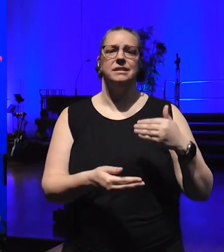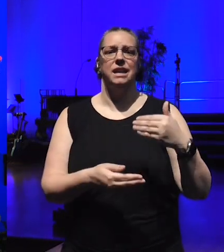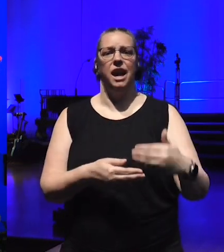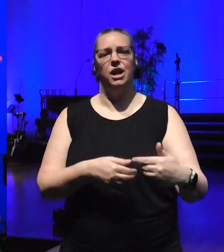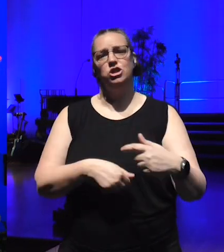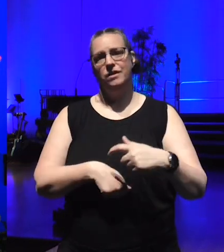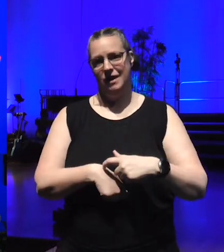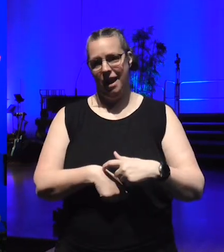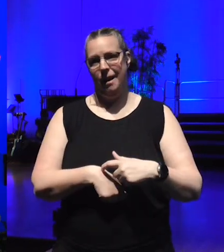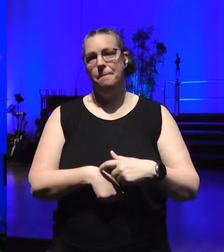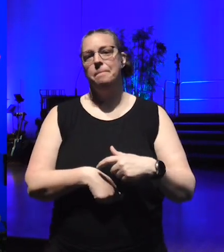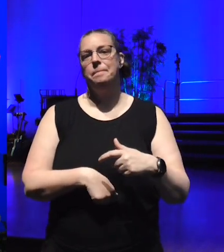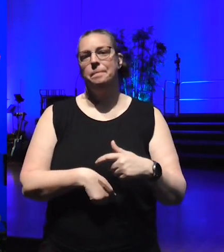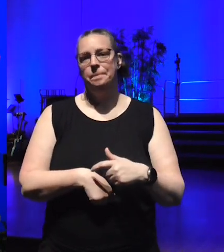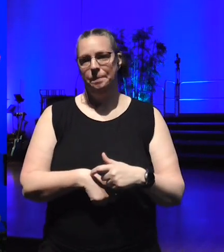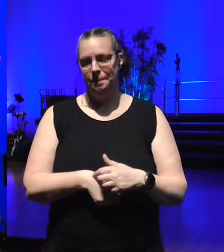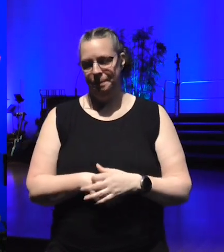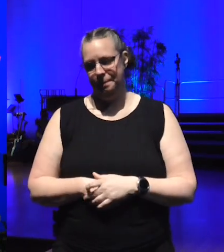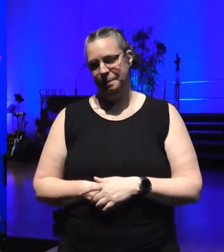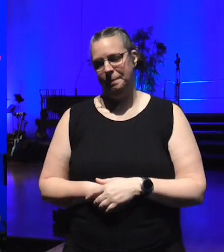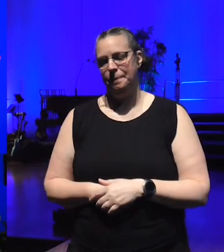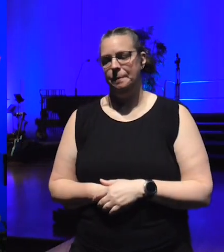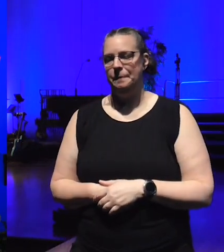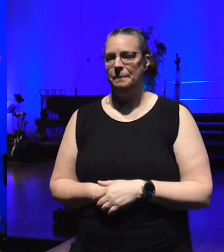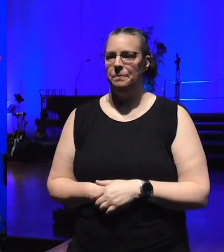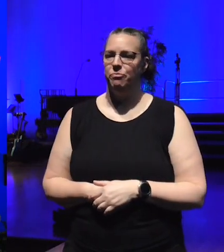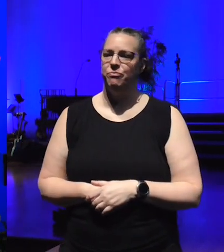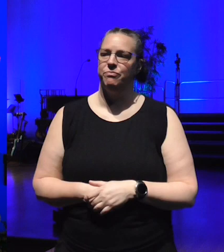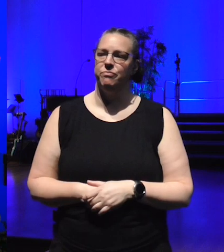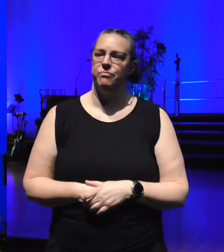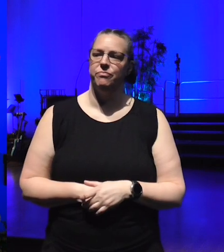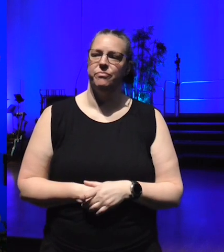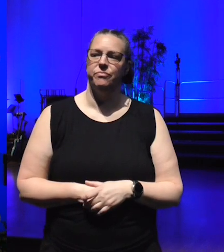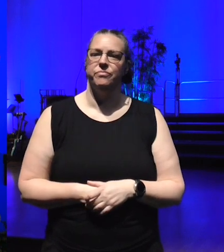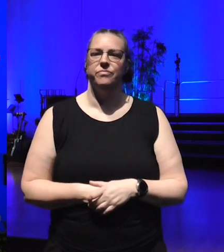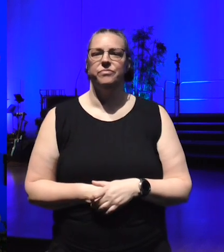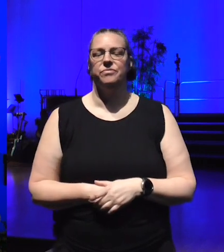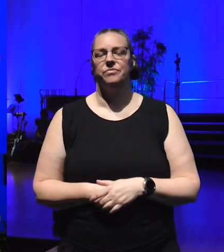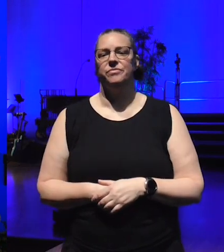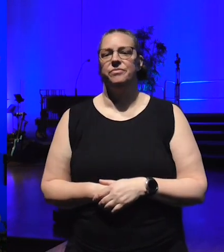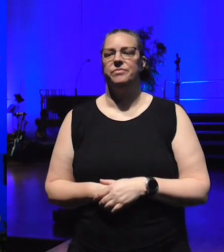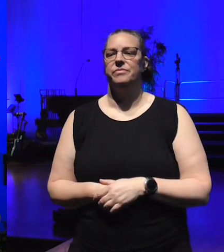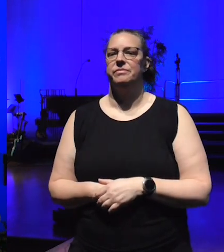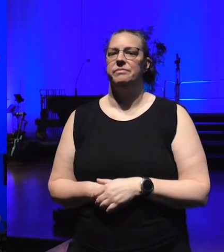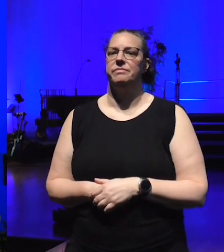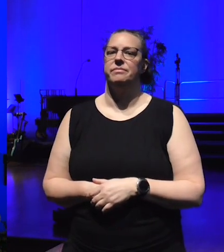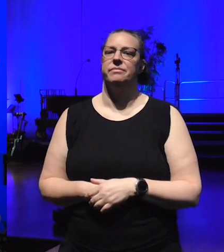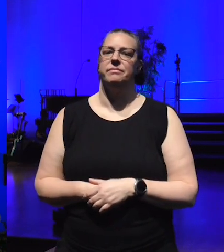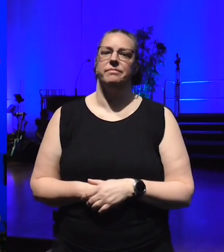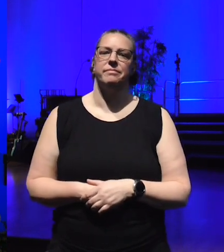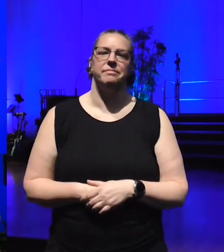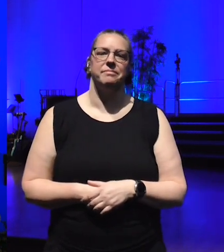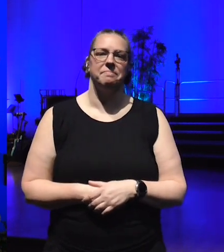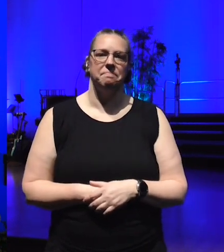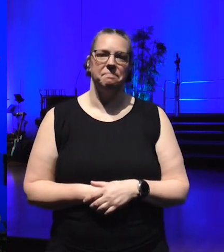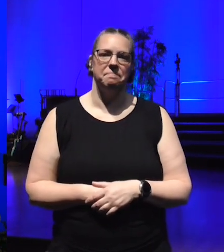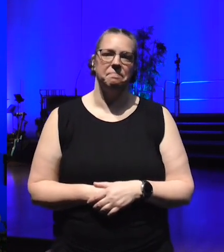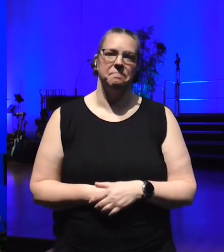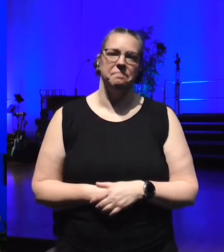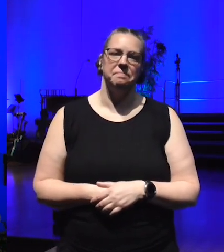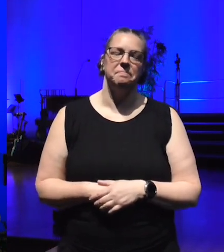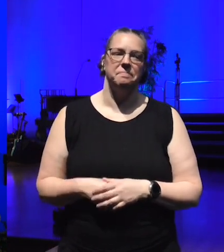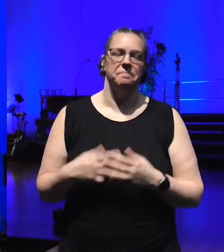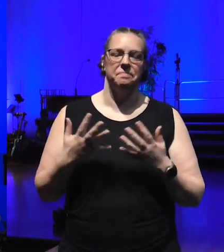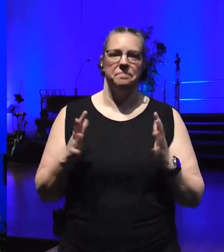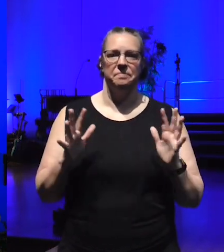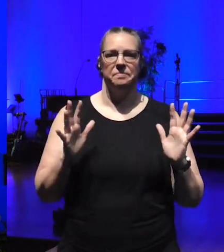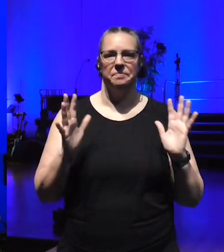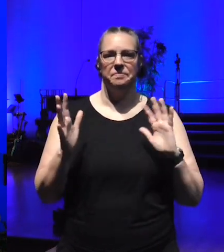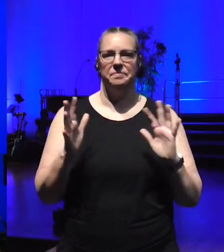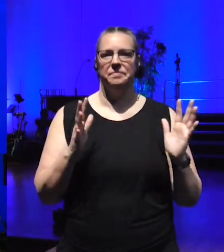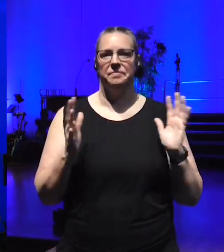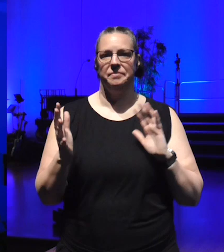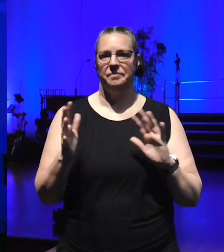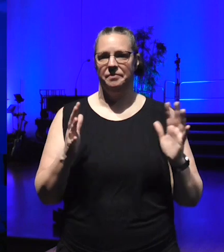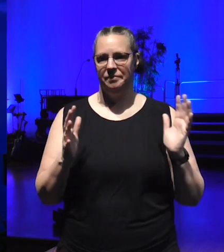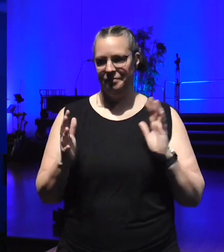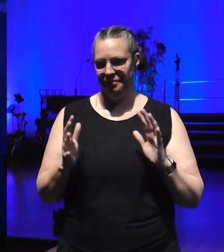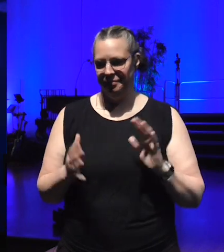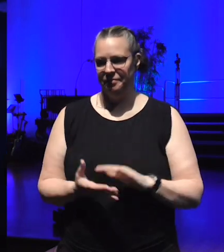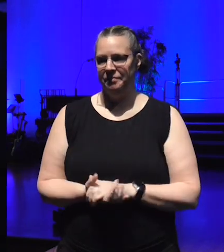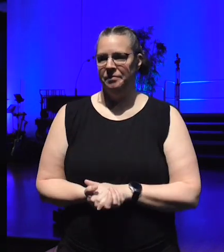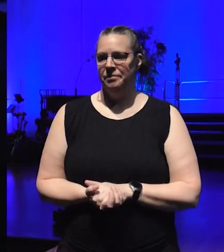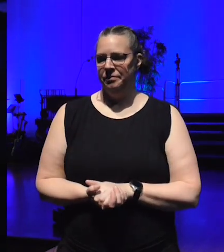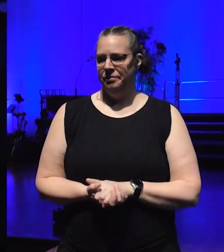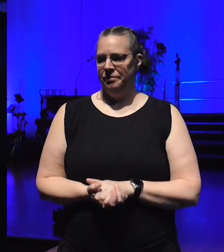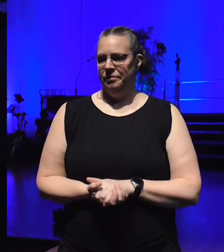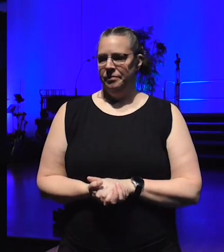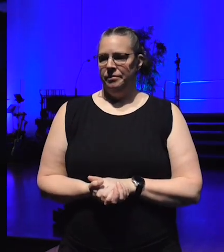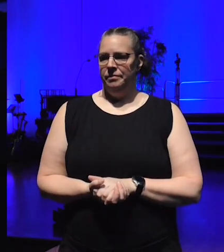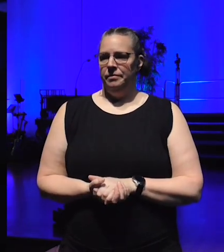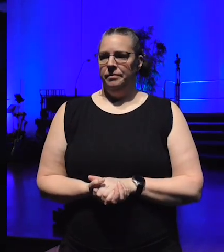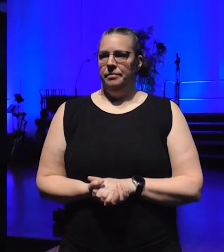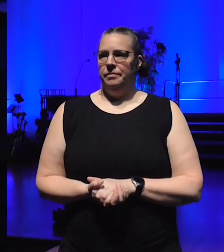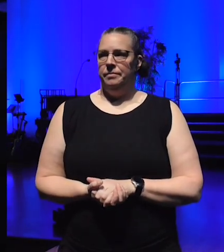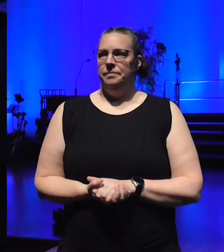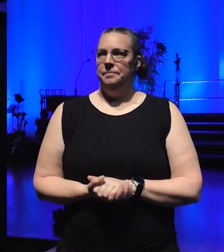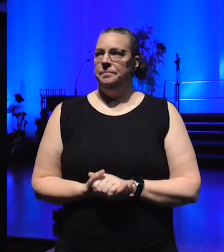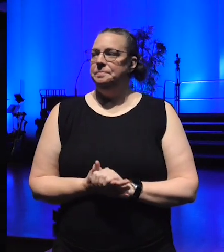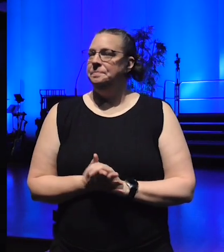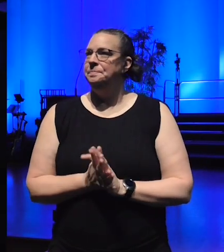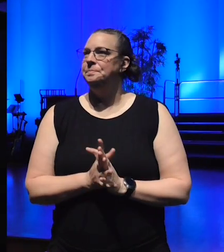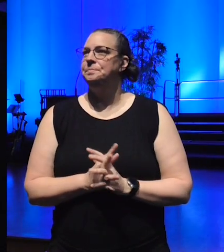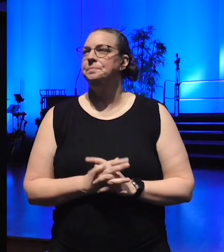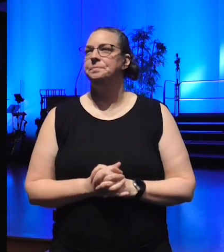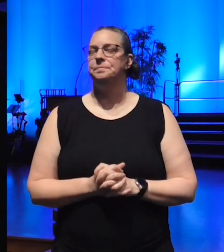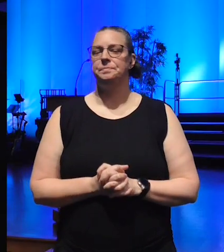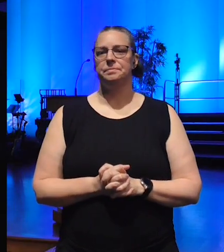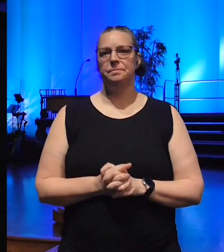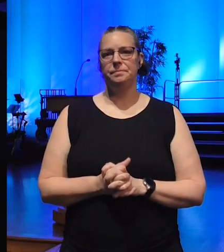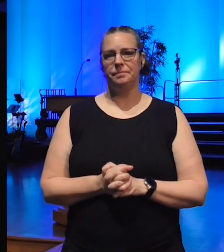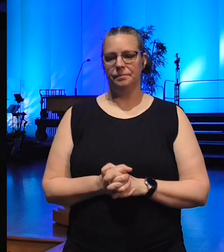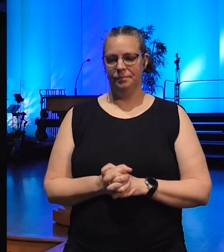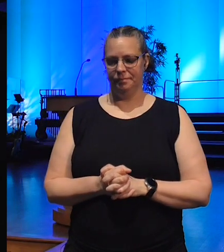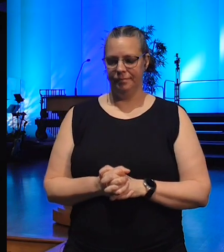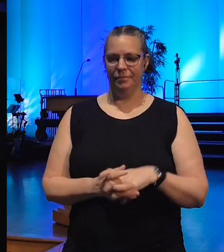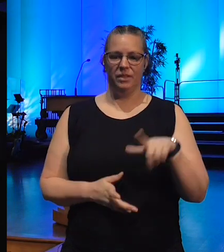time Laura Burman